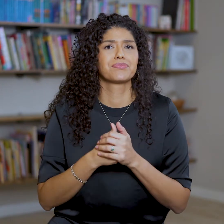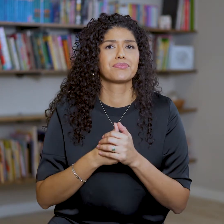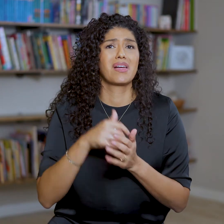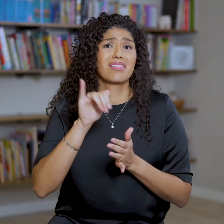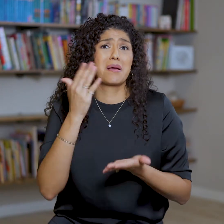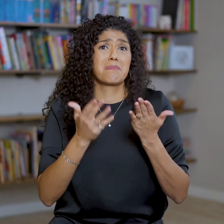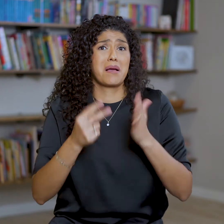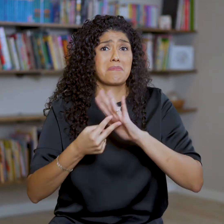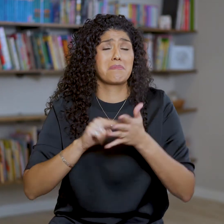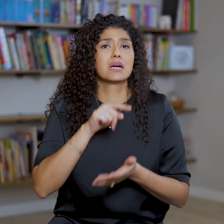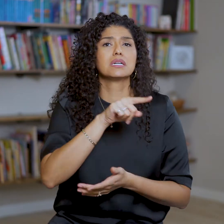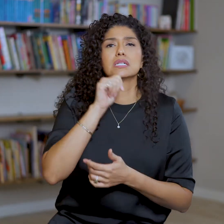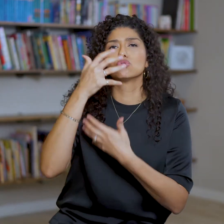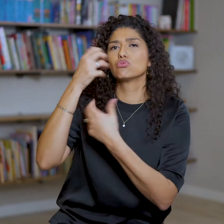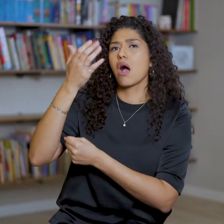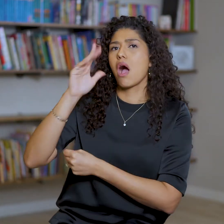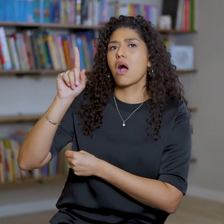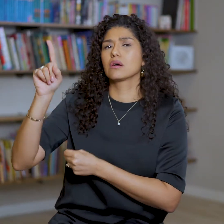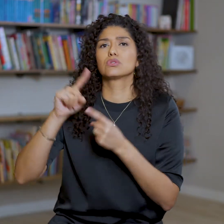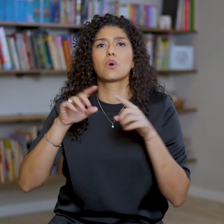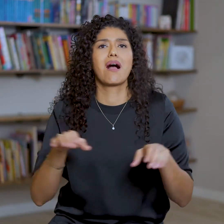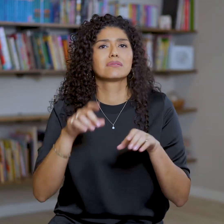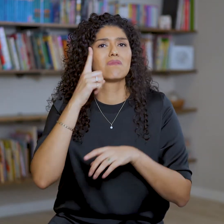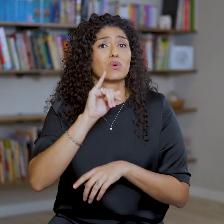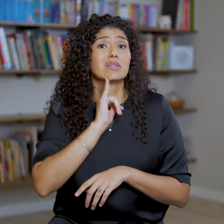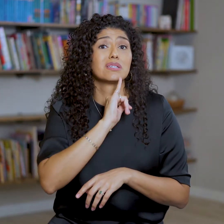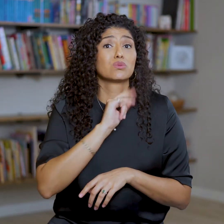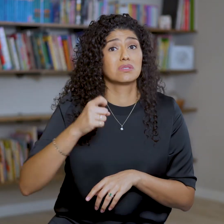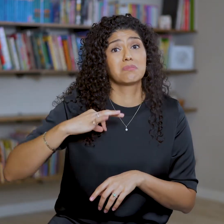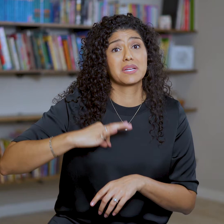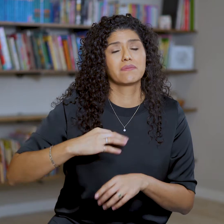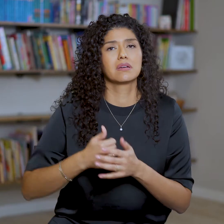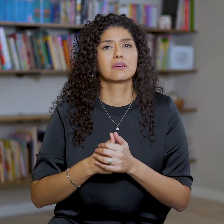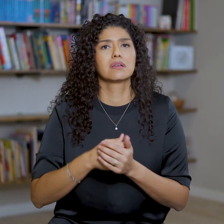which suggests he doesn’t trust God to act on Israel’s behalf.